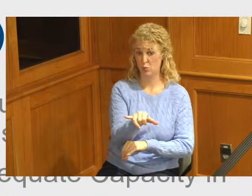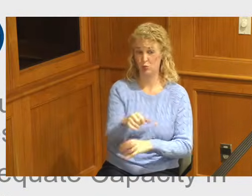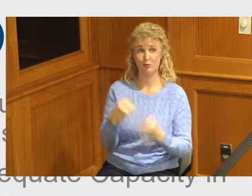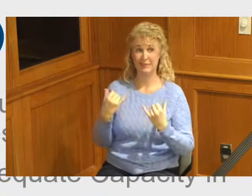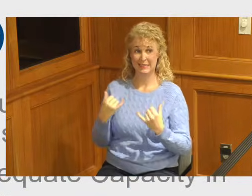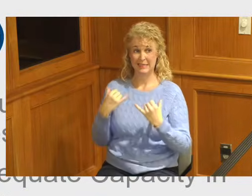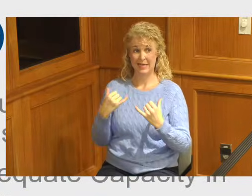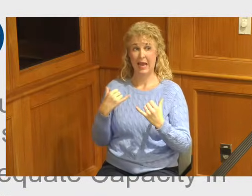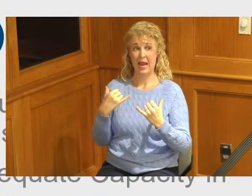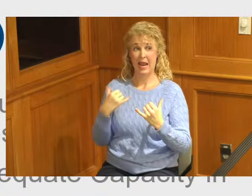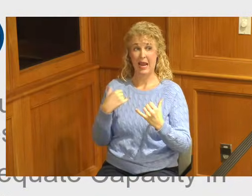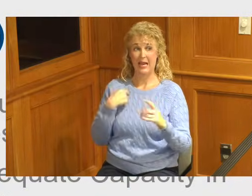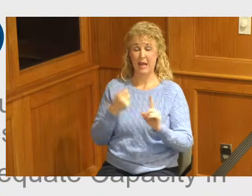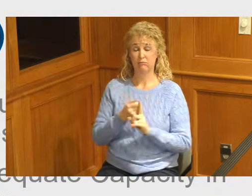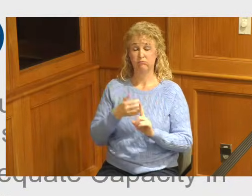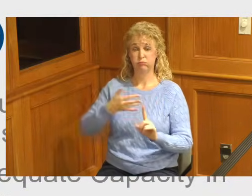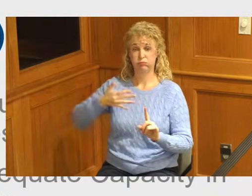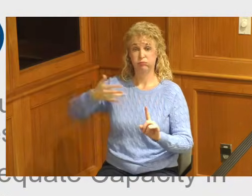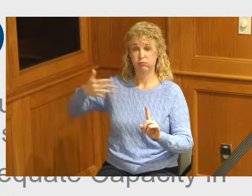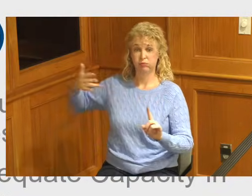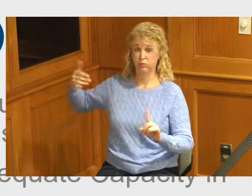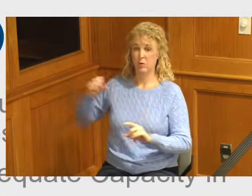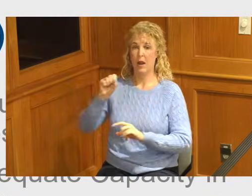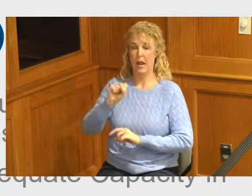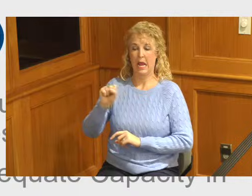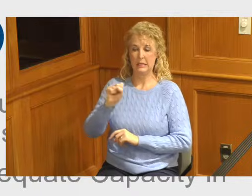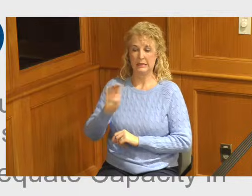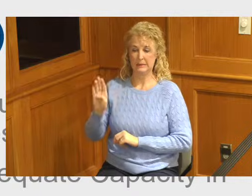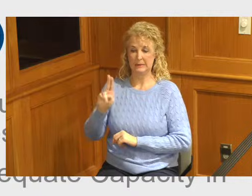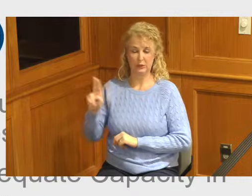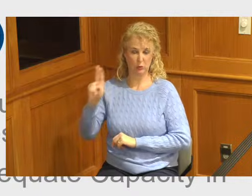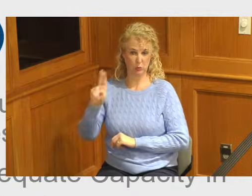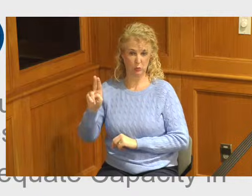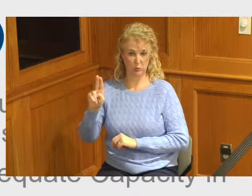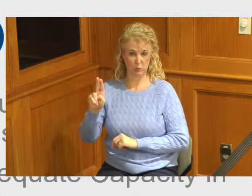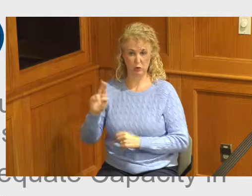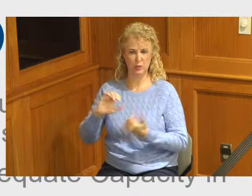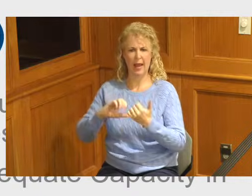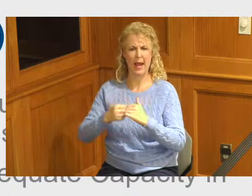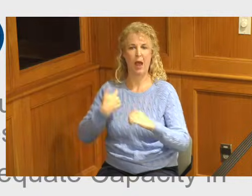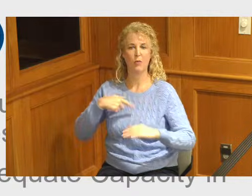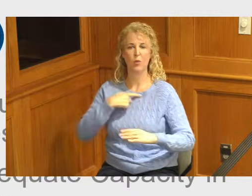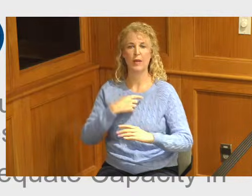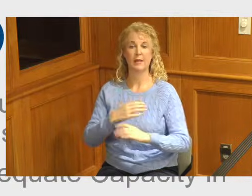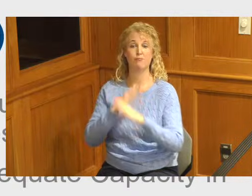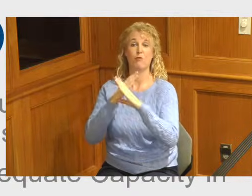be talking a lot about SBUs and what we were doing to prevent them. So, as a quick refresher on what